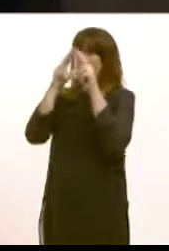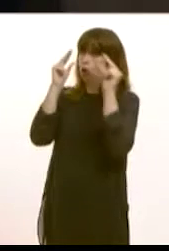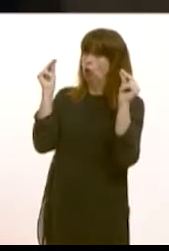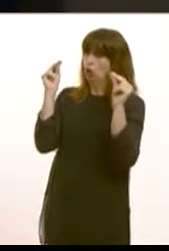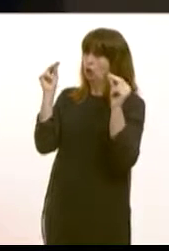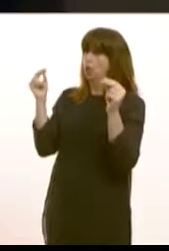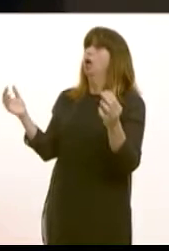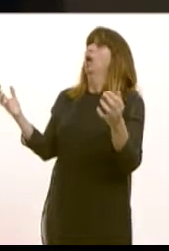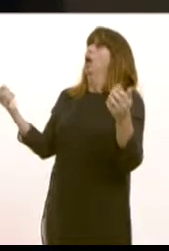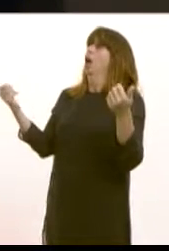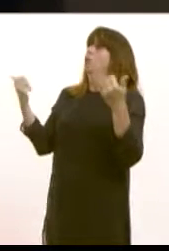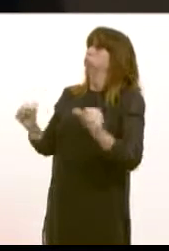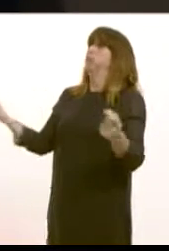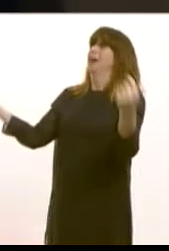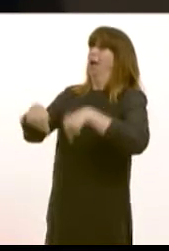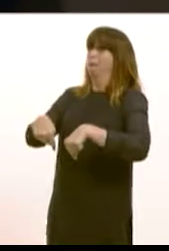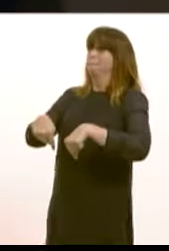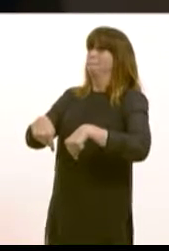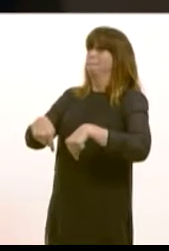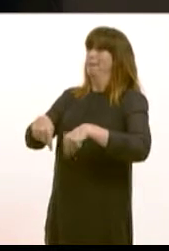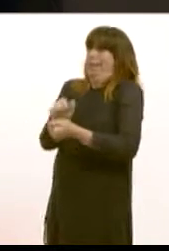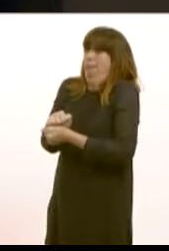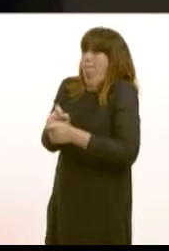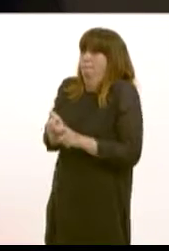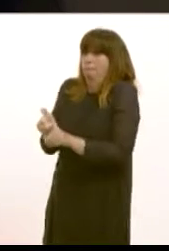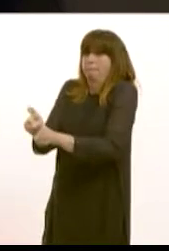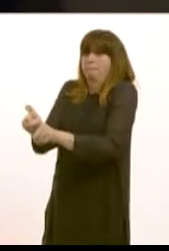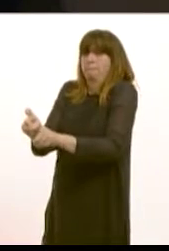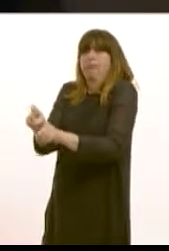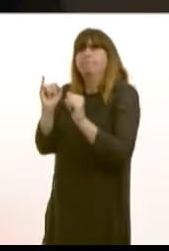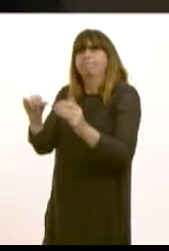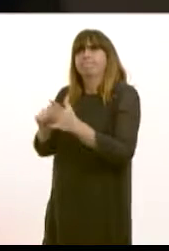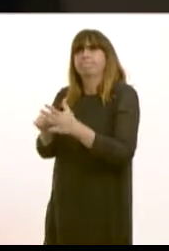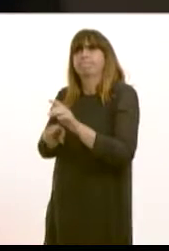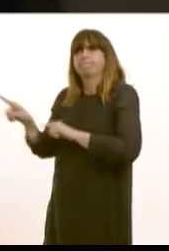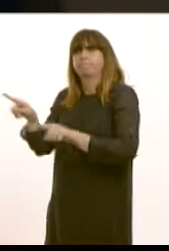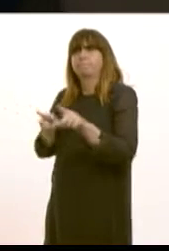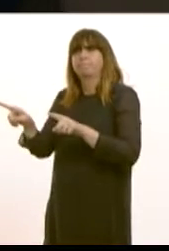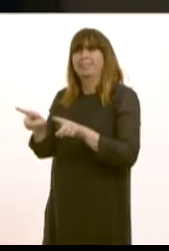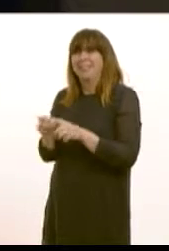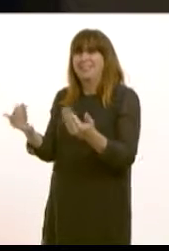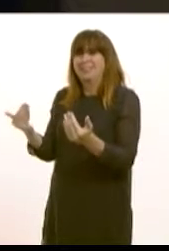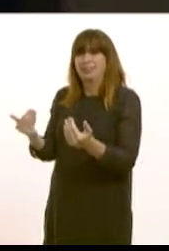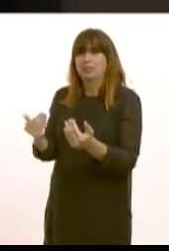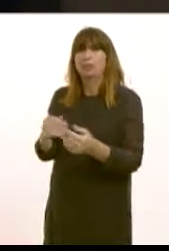One of the things that we discussed was the possibility of training Welsh-speaking medical